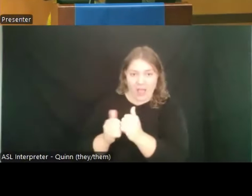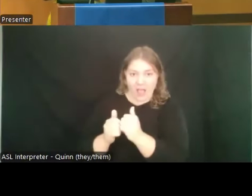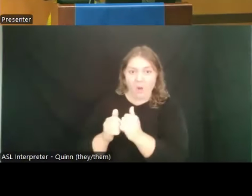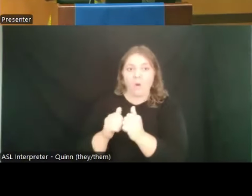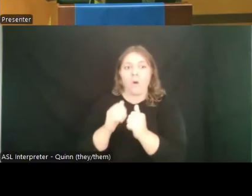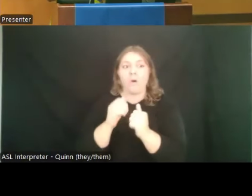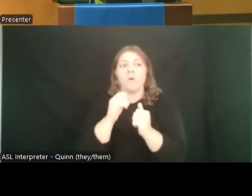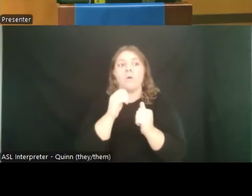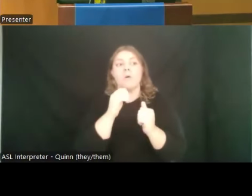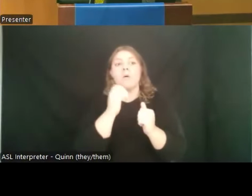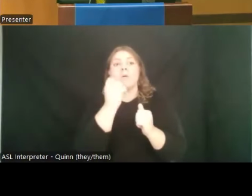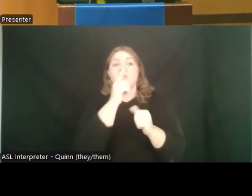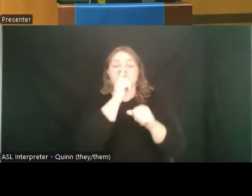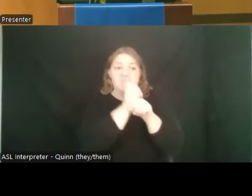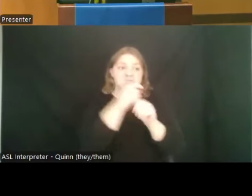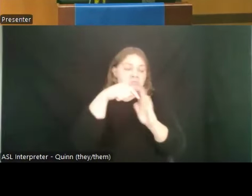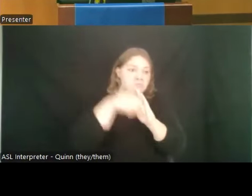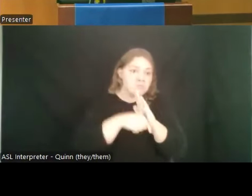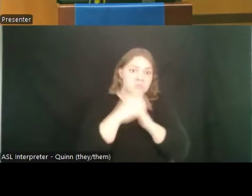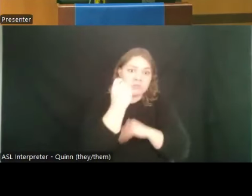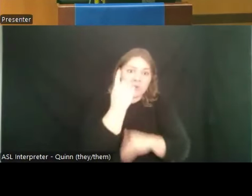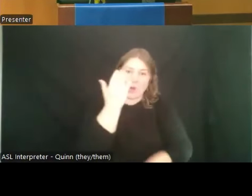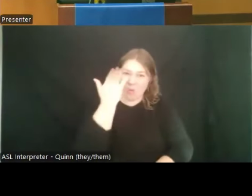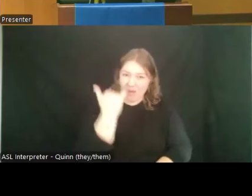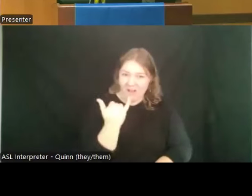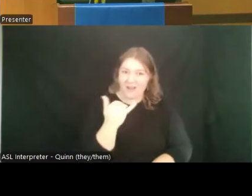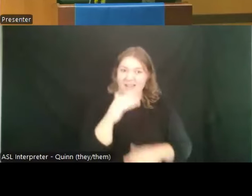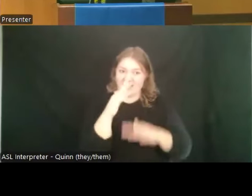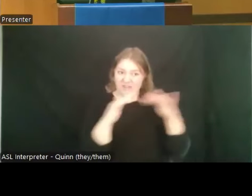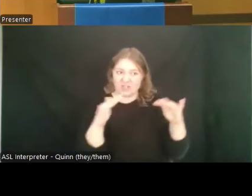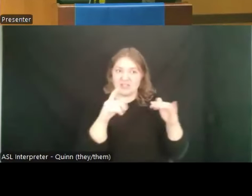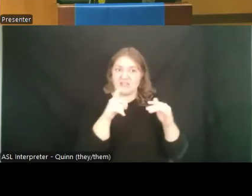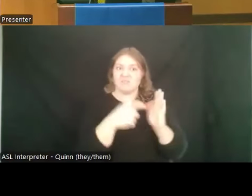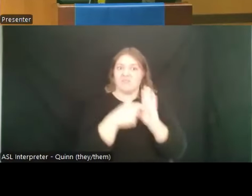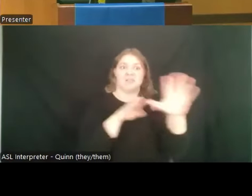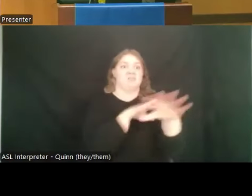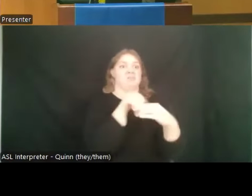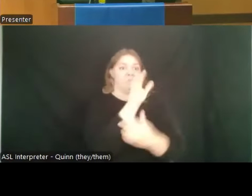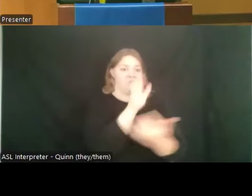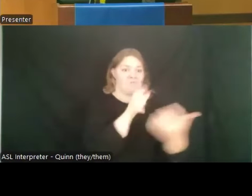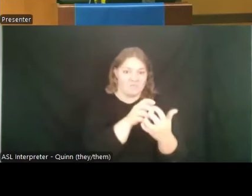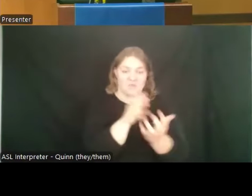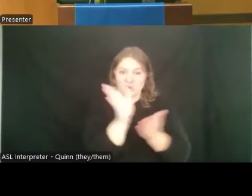diversity needs to be um tailored to our services and addressing them this includes